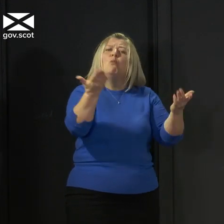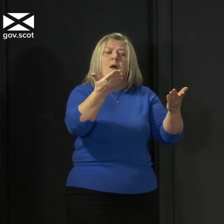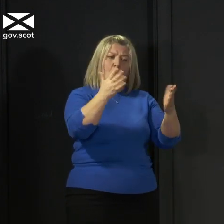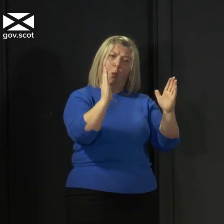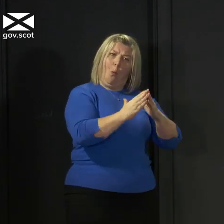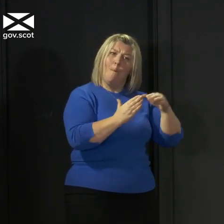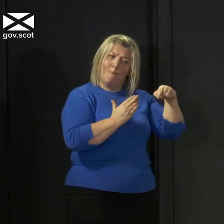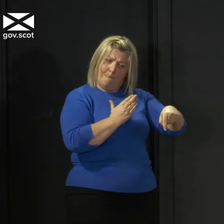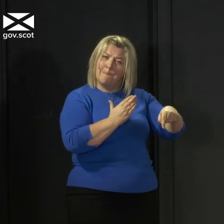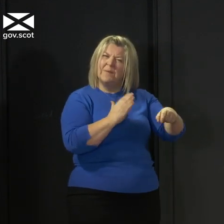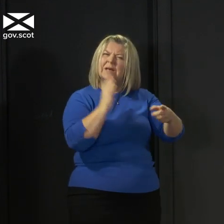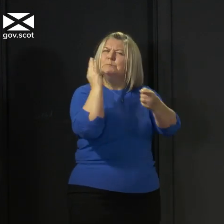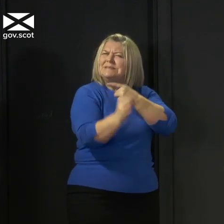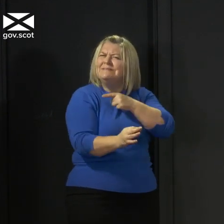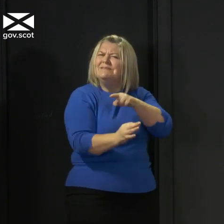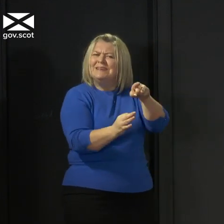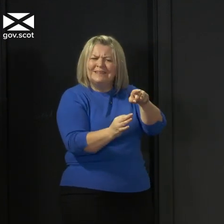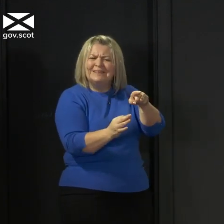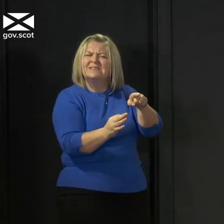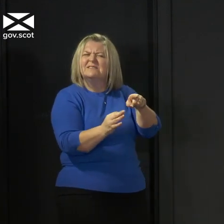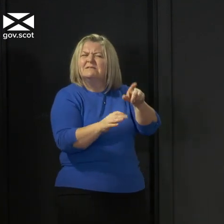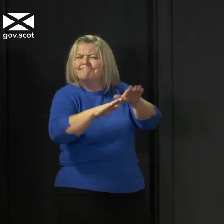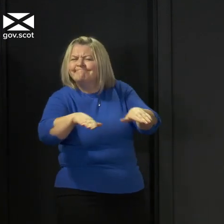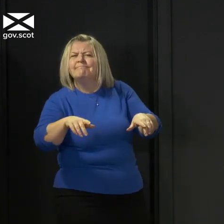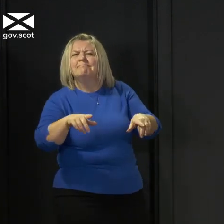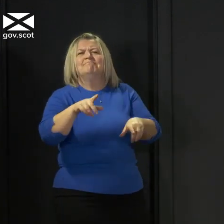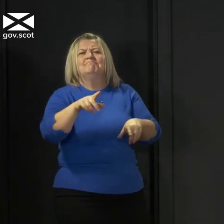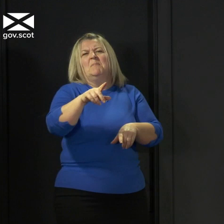support for those who need it most for example people with additional support